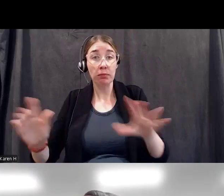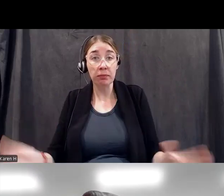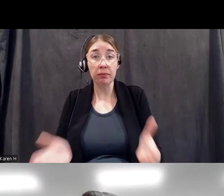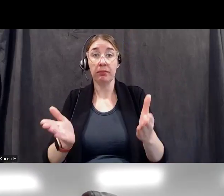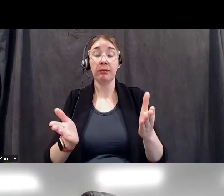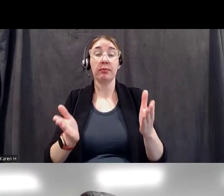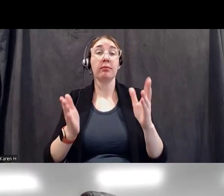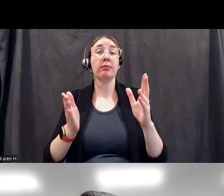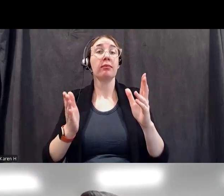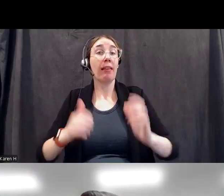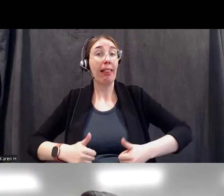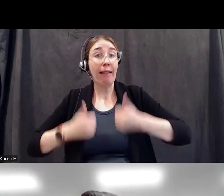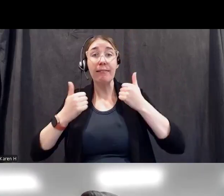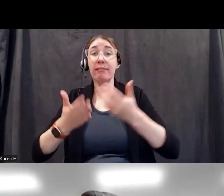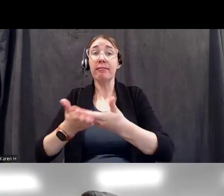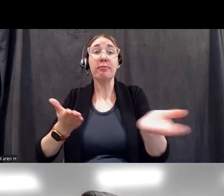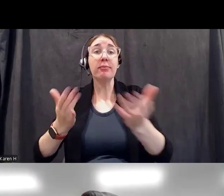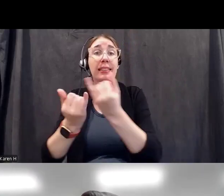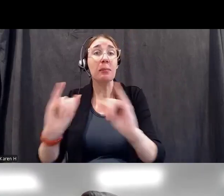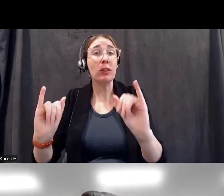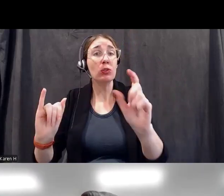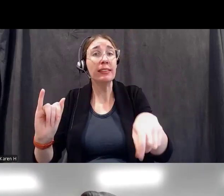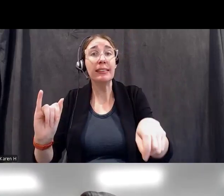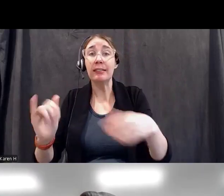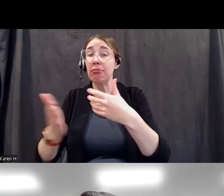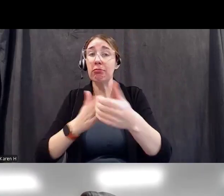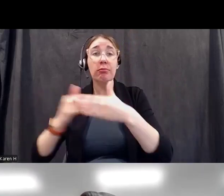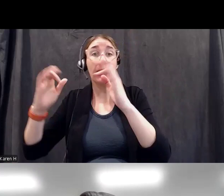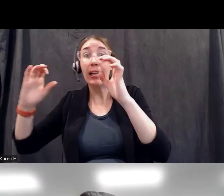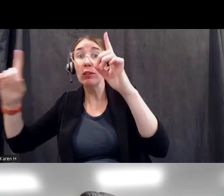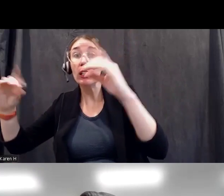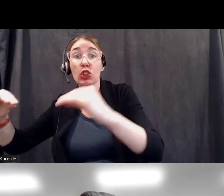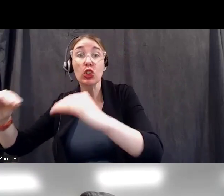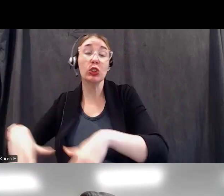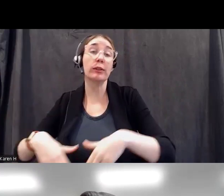aspects of life, whether it's in education, employment, or within community settings.